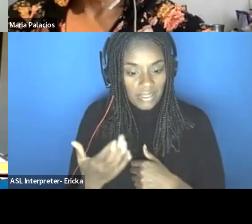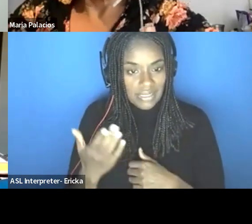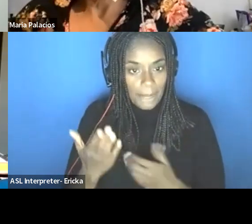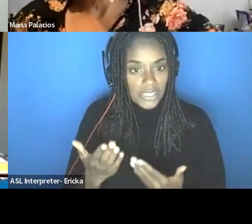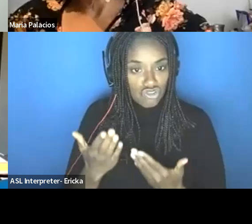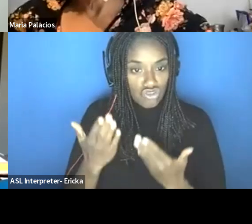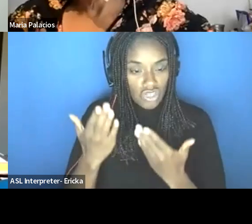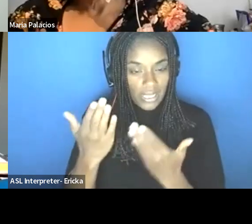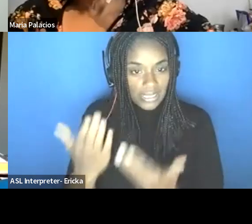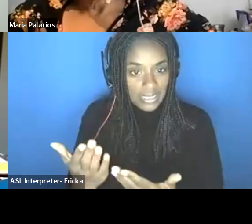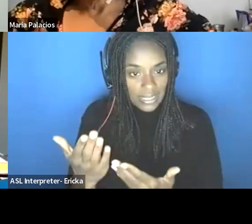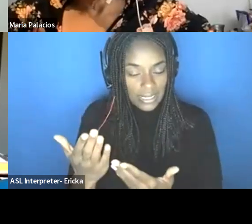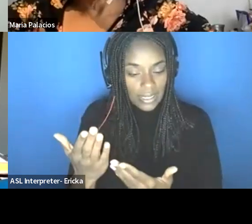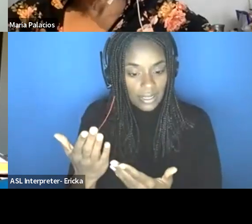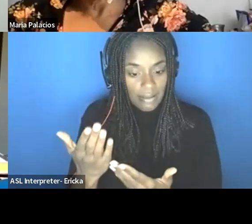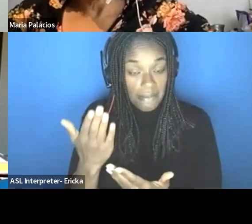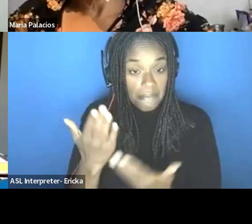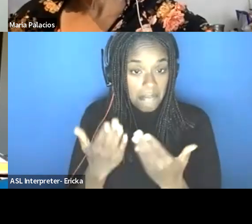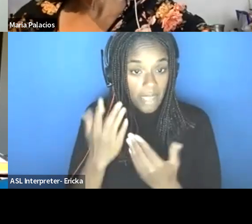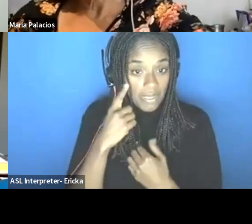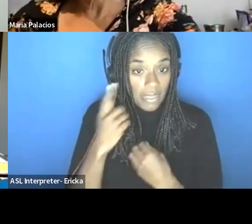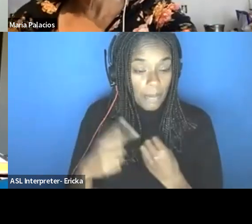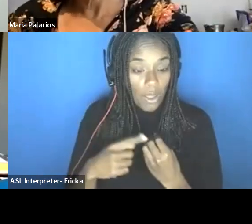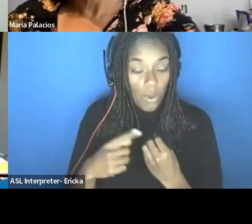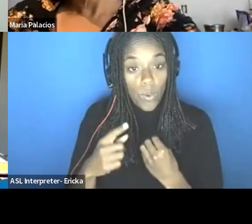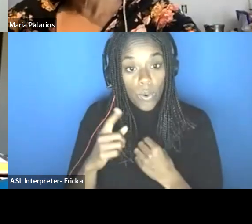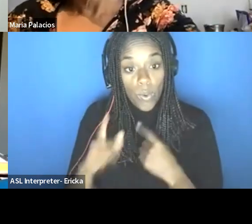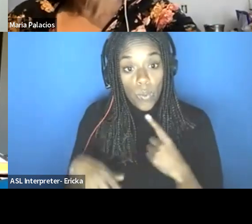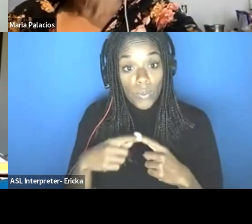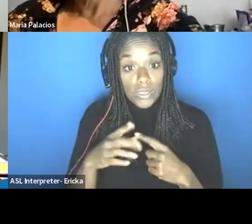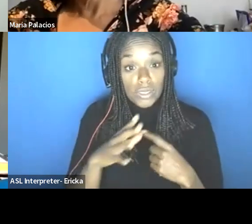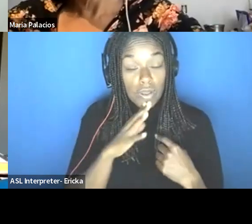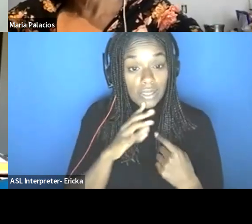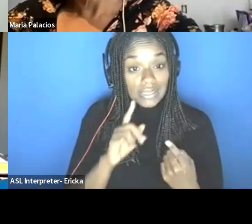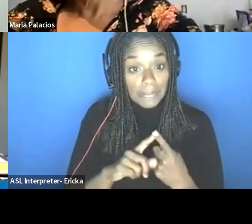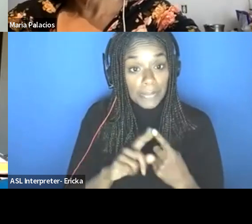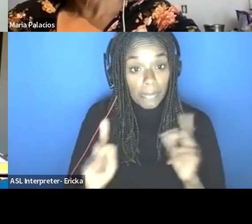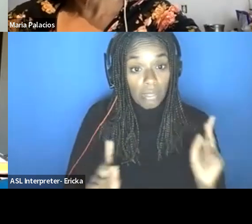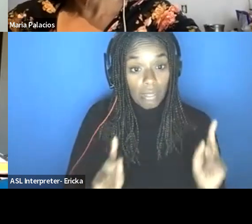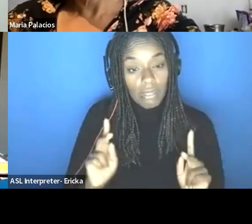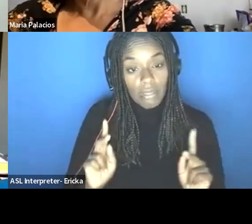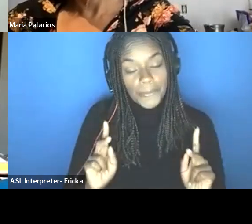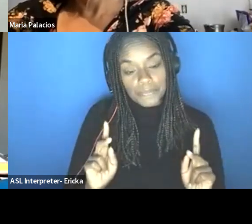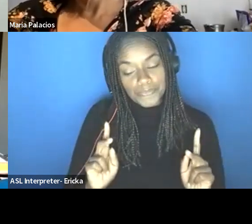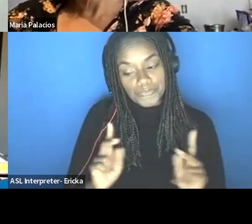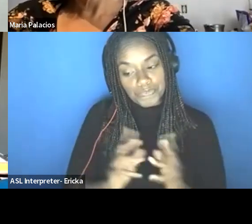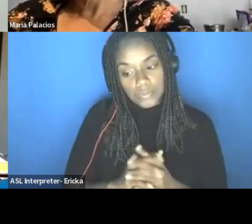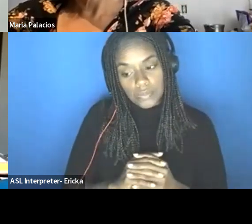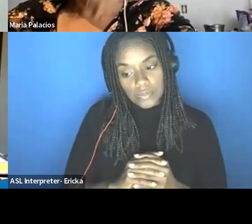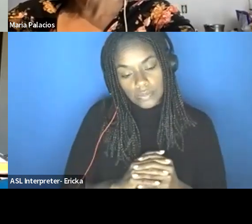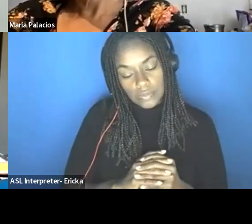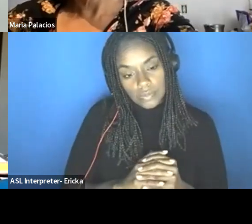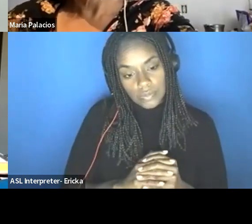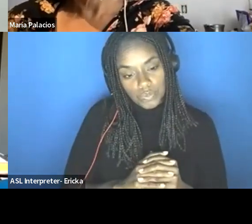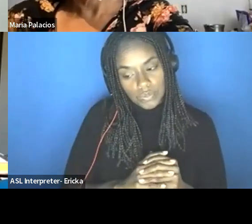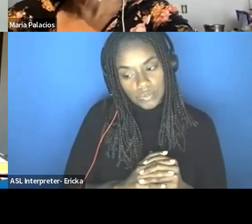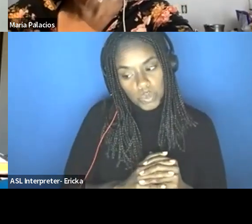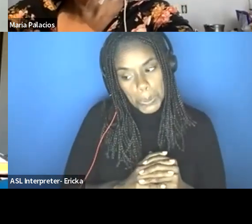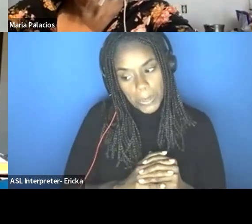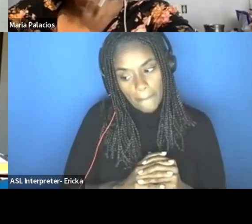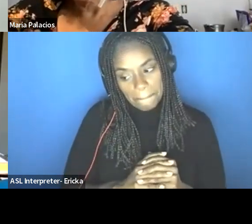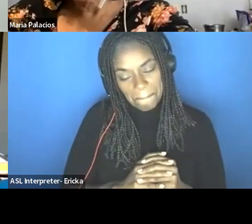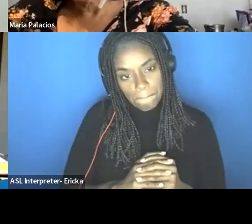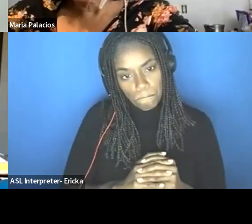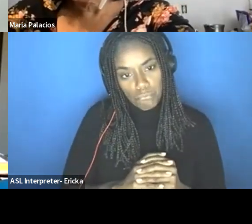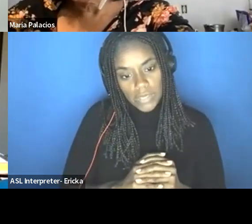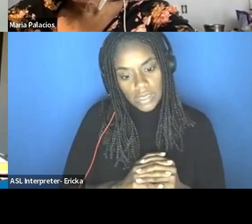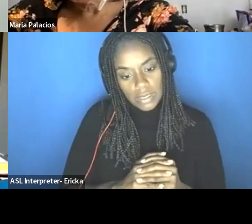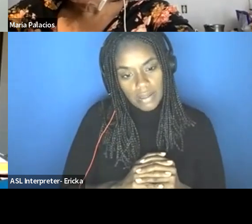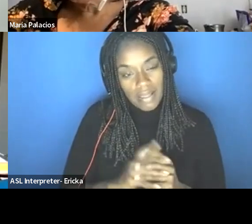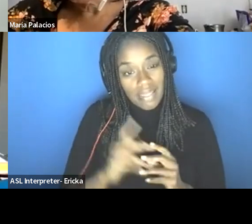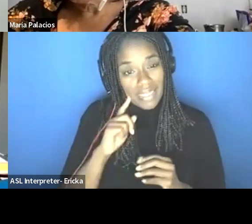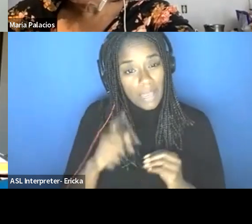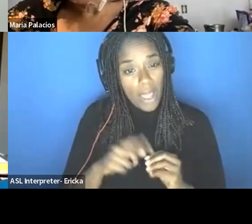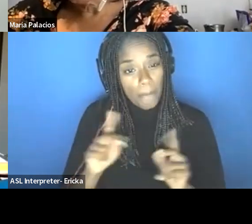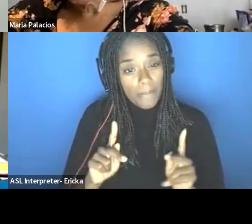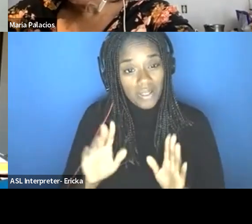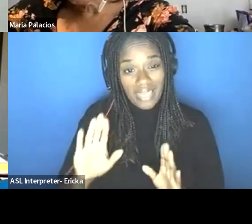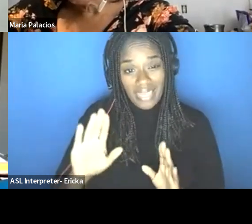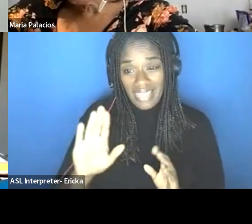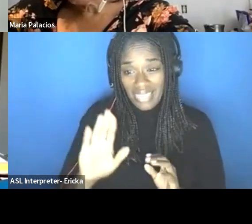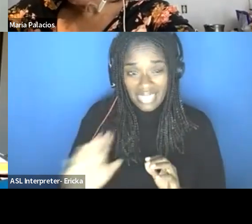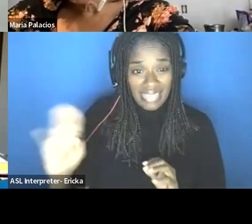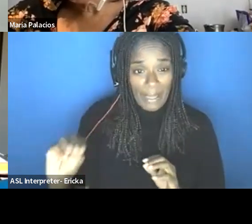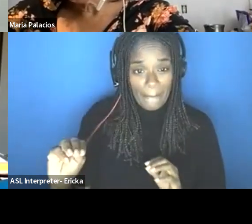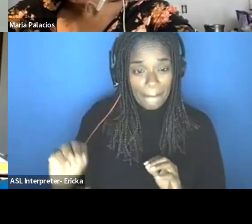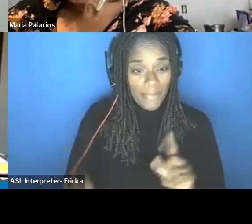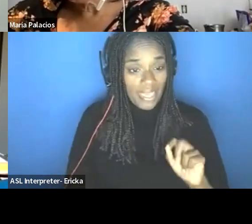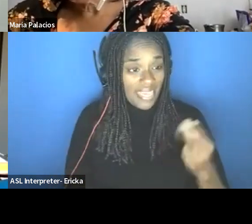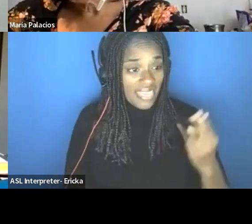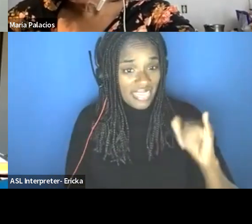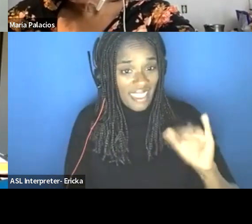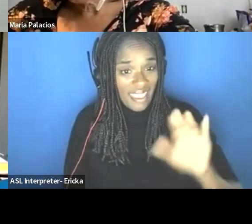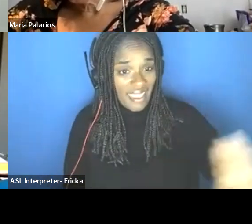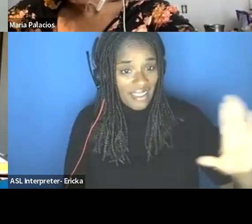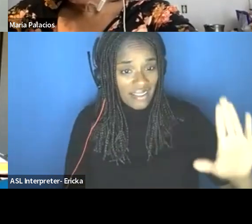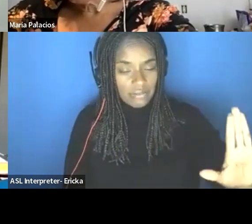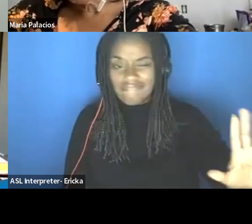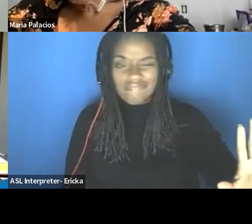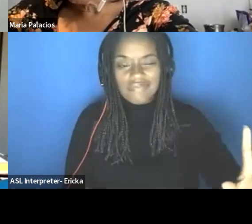Instead of this being a philosophy, kind of use it as a way of life.